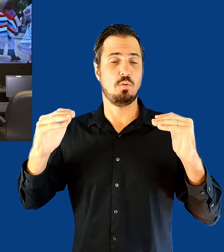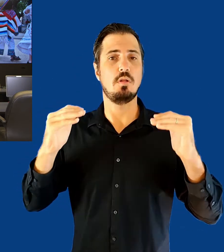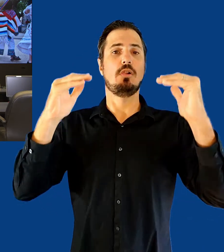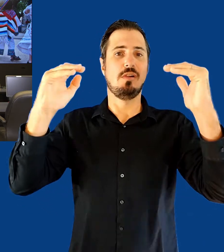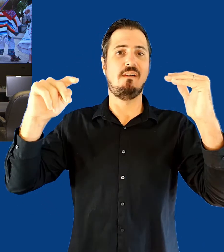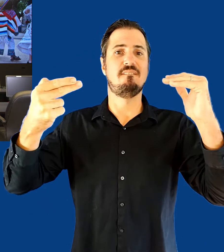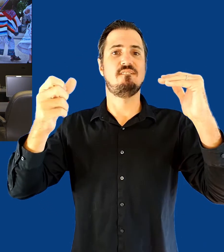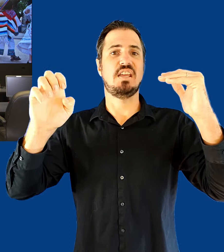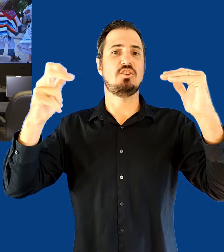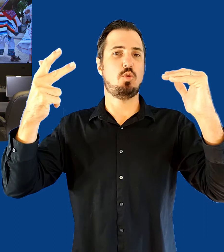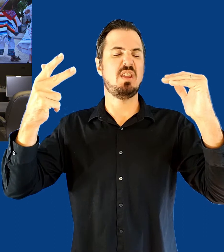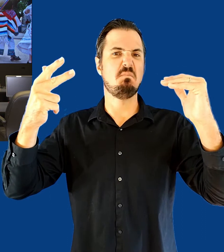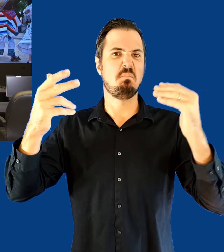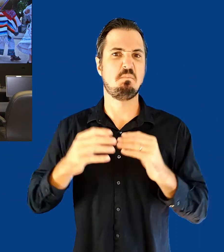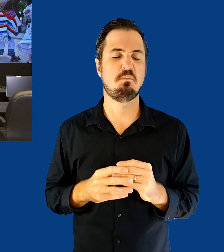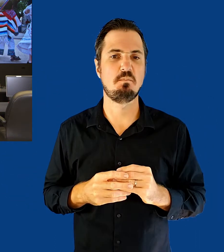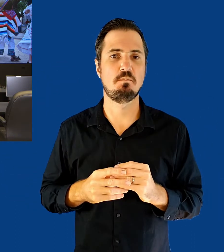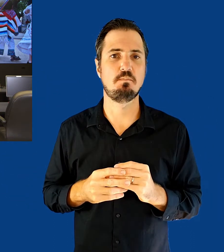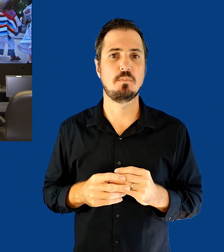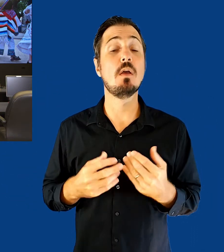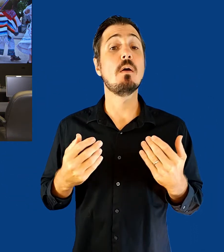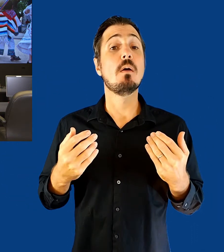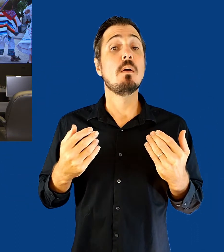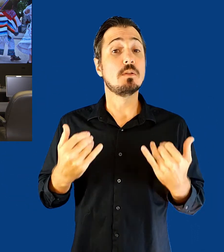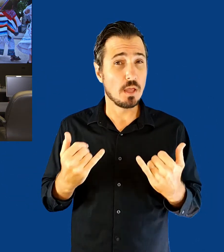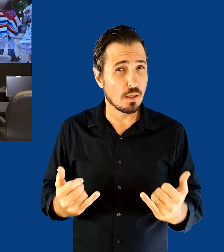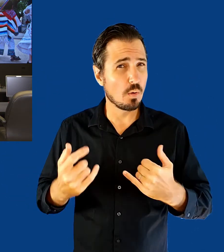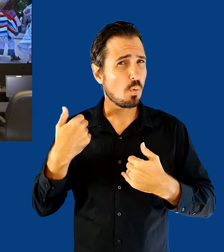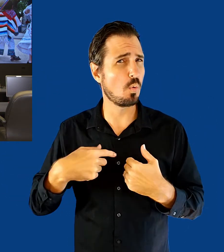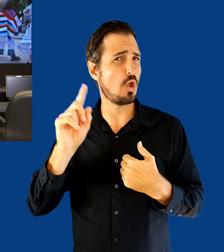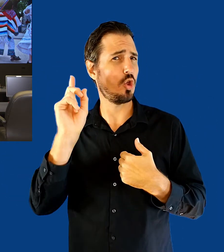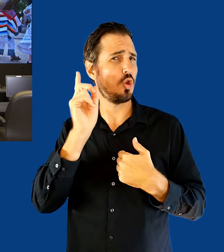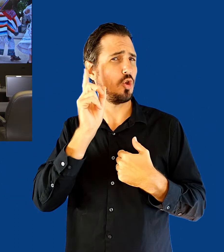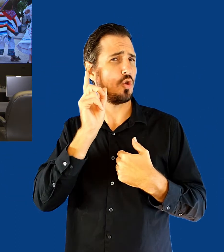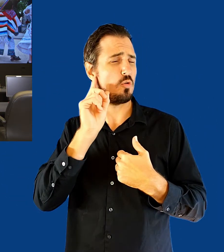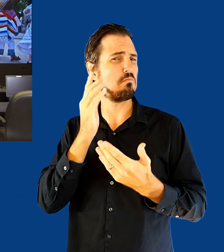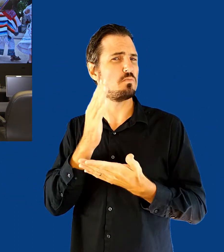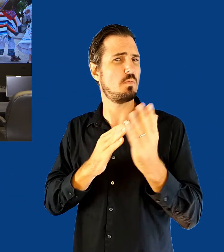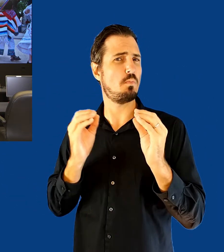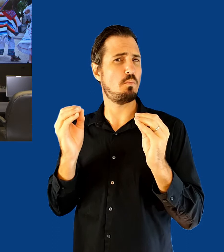Finally today, we have received reports about increased visitor activity at visitor attractions around the island.